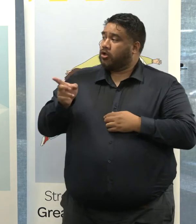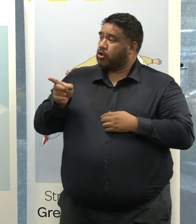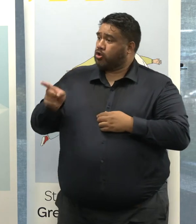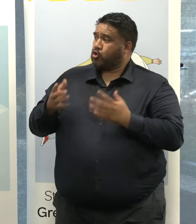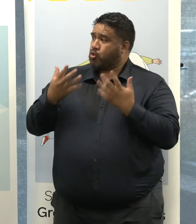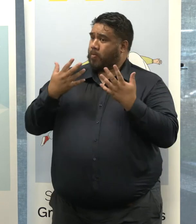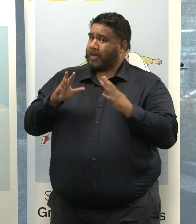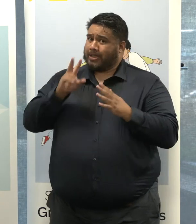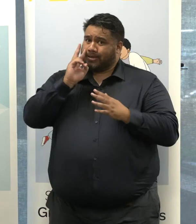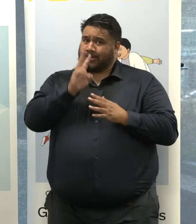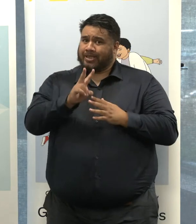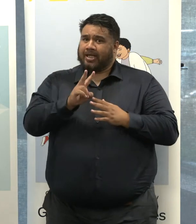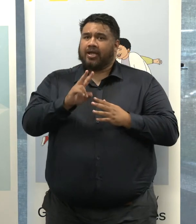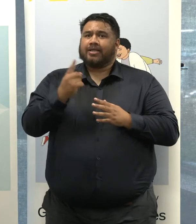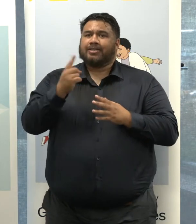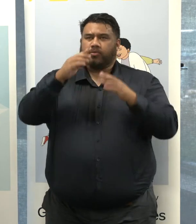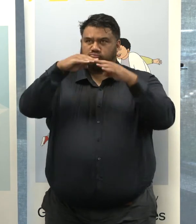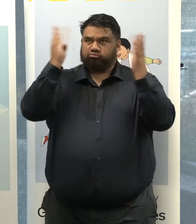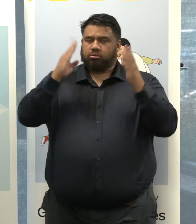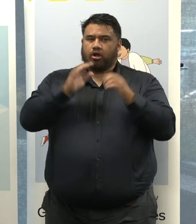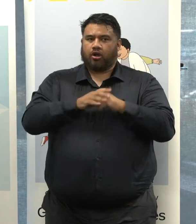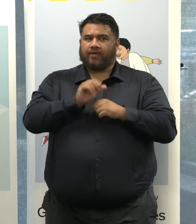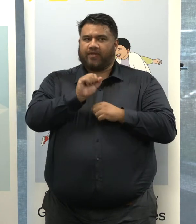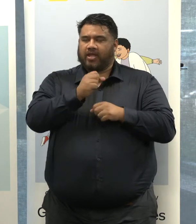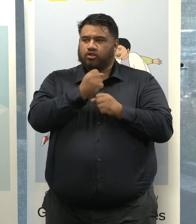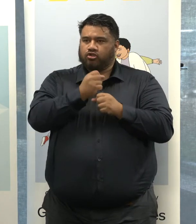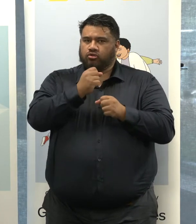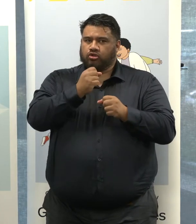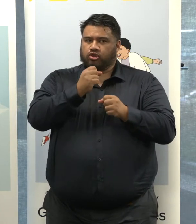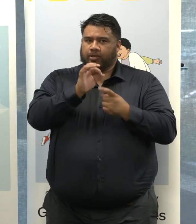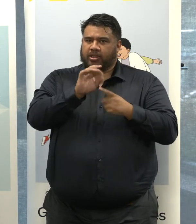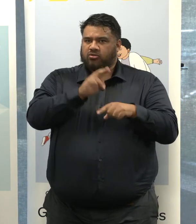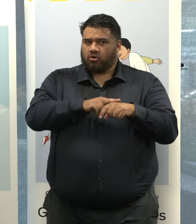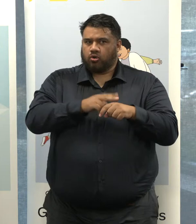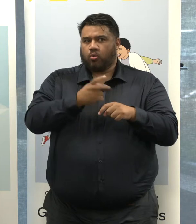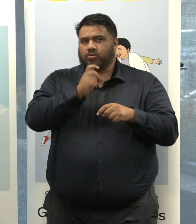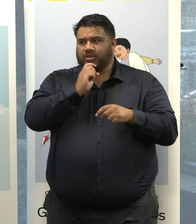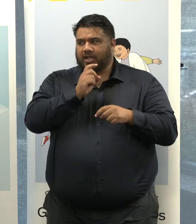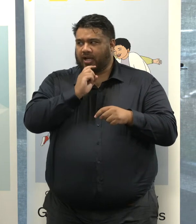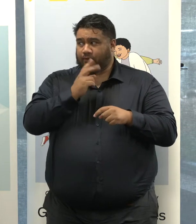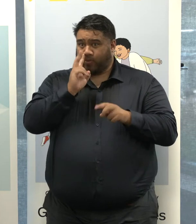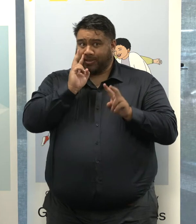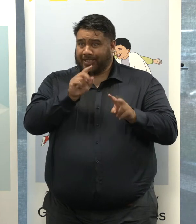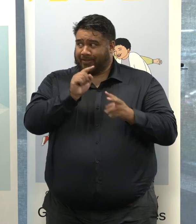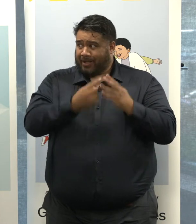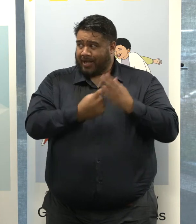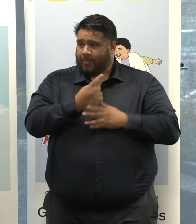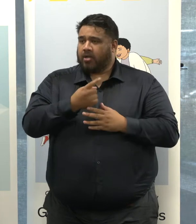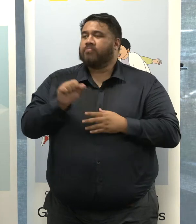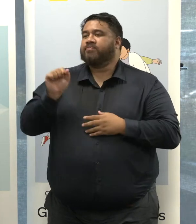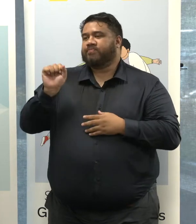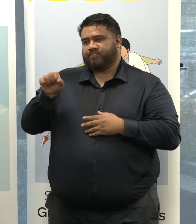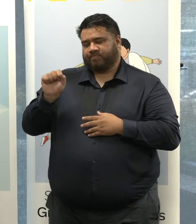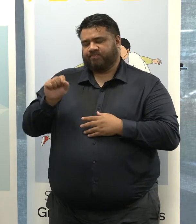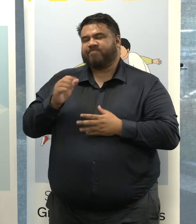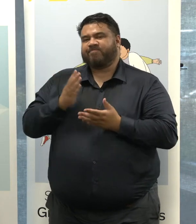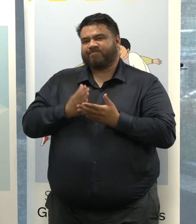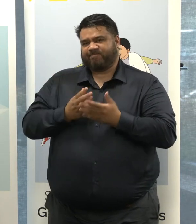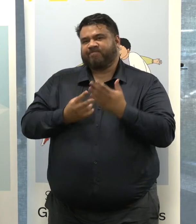they are OK. Have you had any incidents